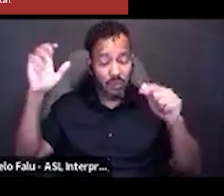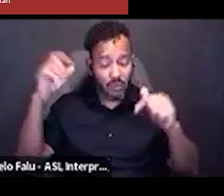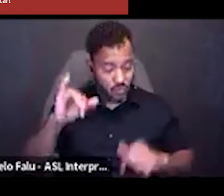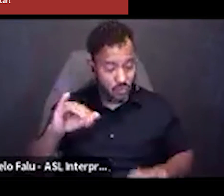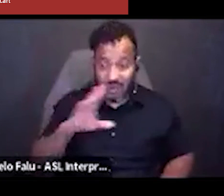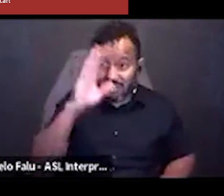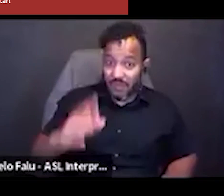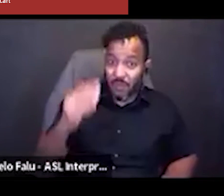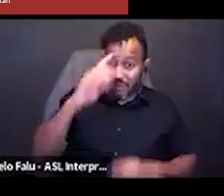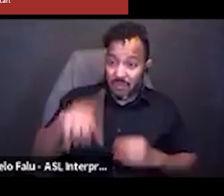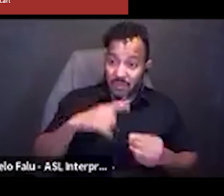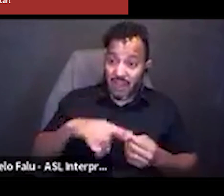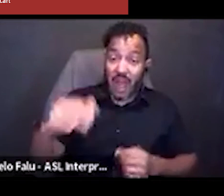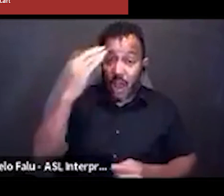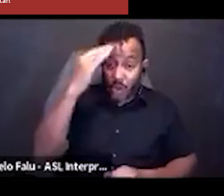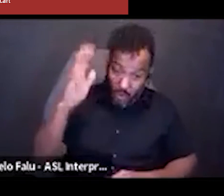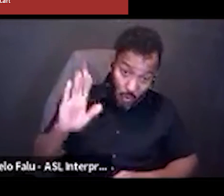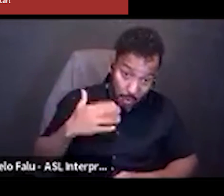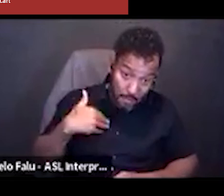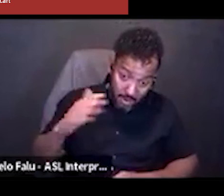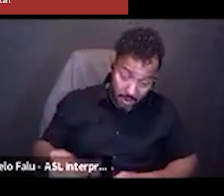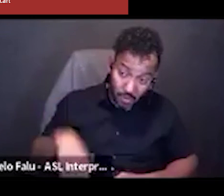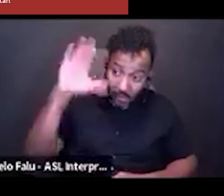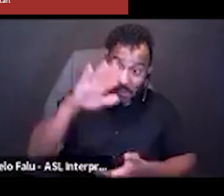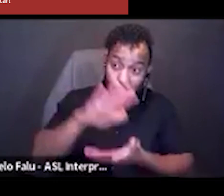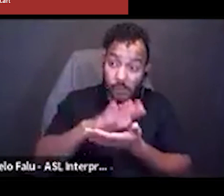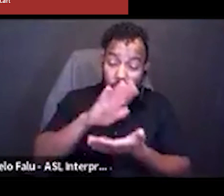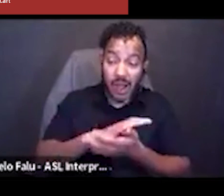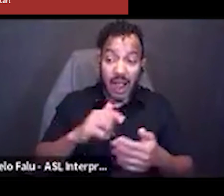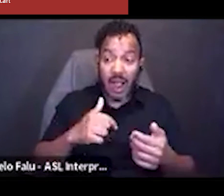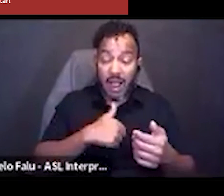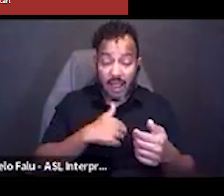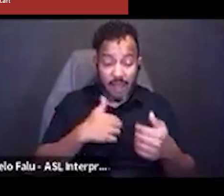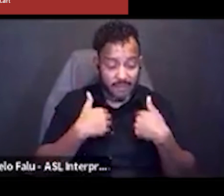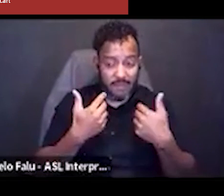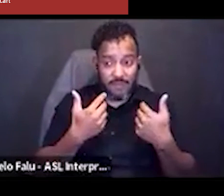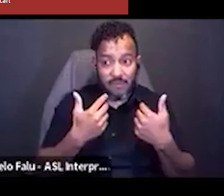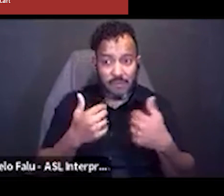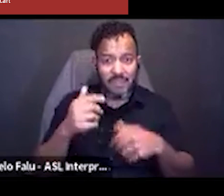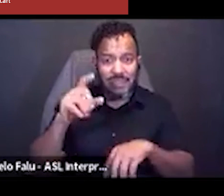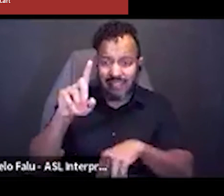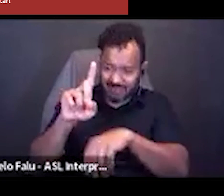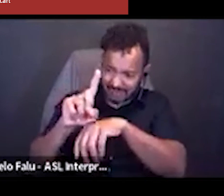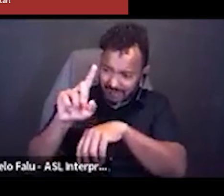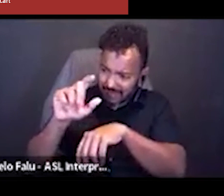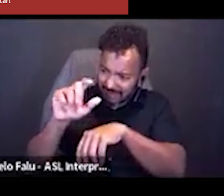I know growing up in school I had no idea what a disability actually meant.